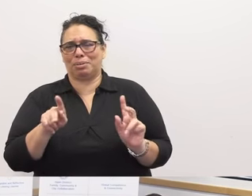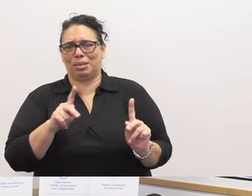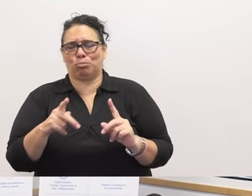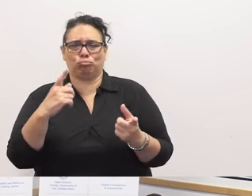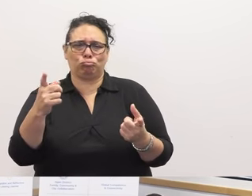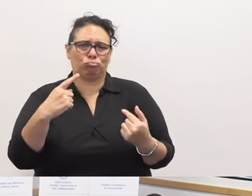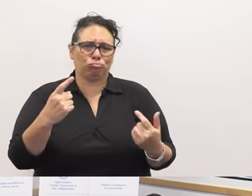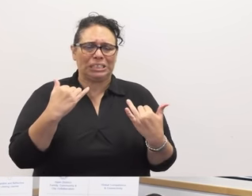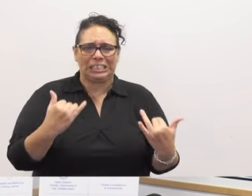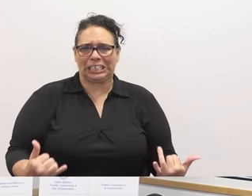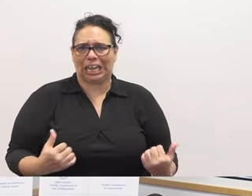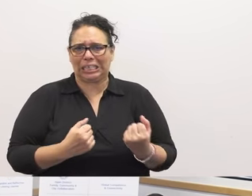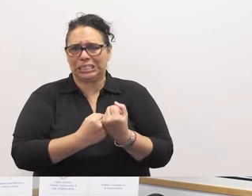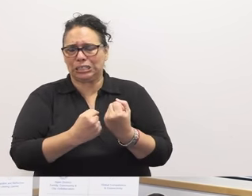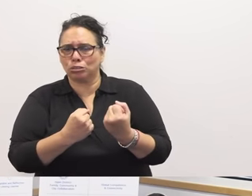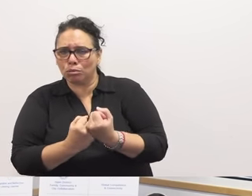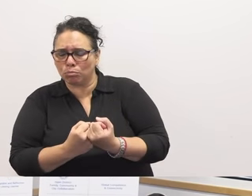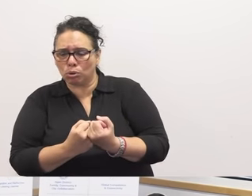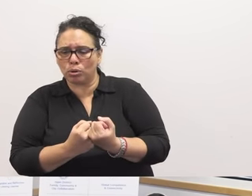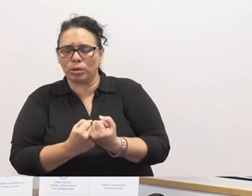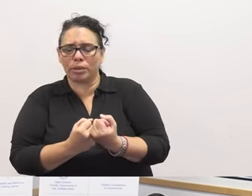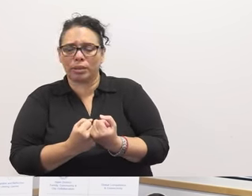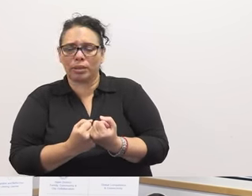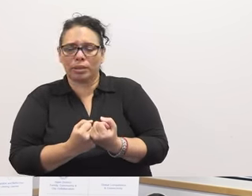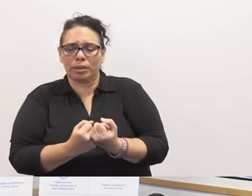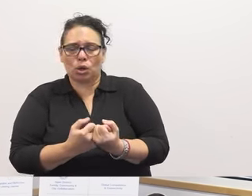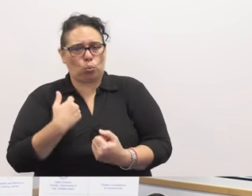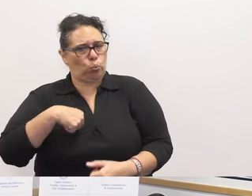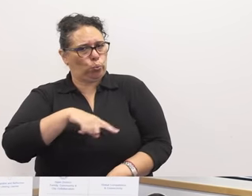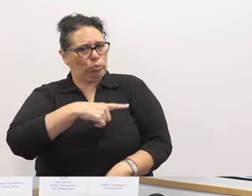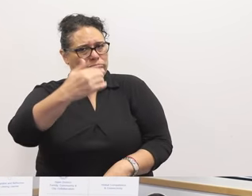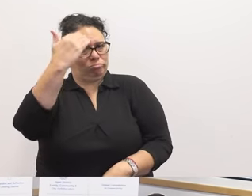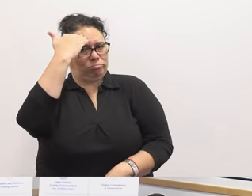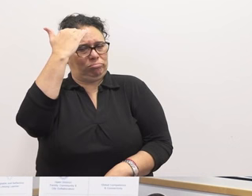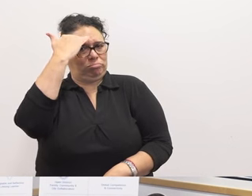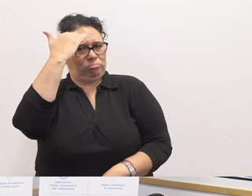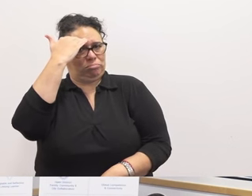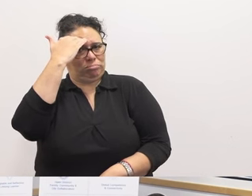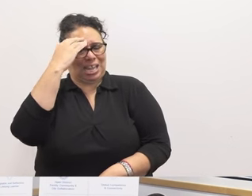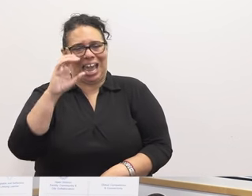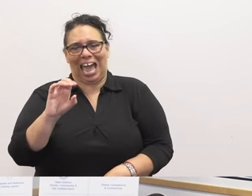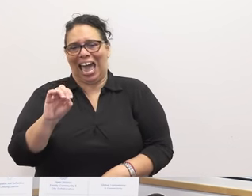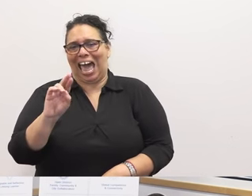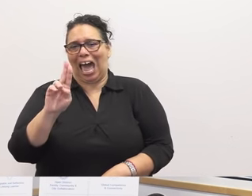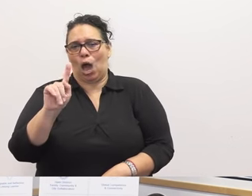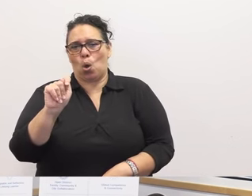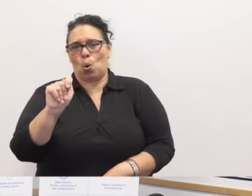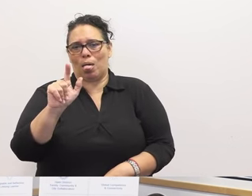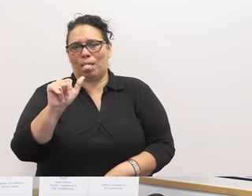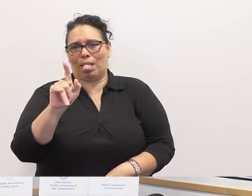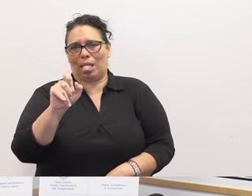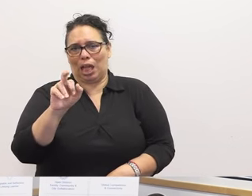to support what we know are some of the outliers happening at some of our campuses.